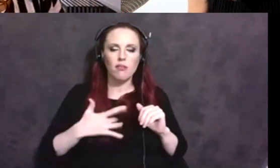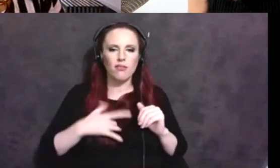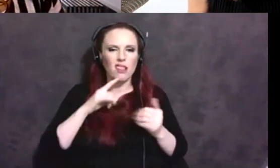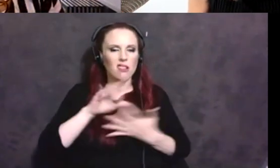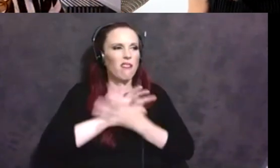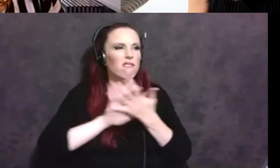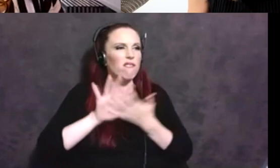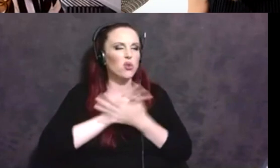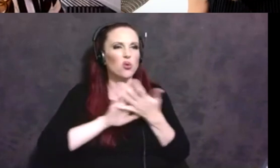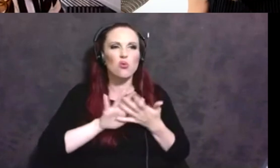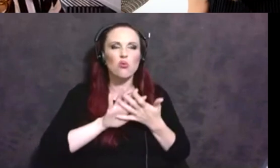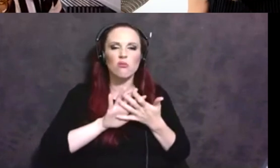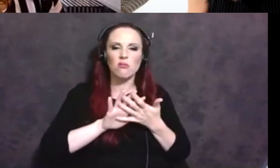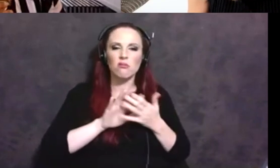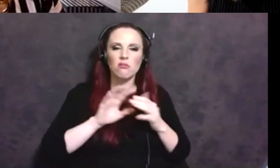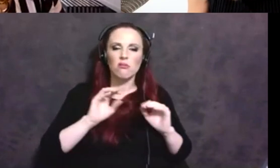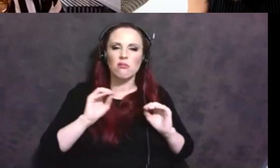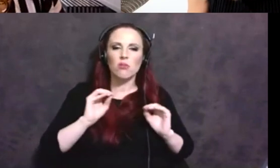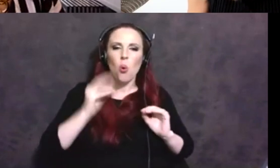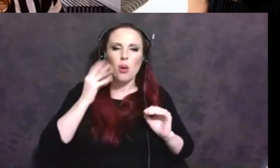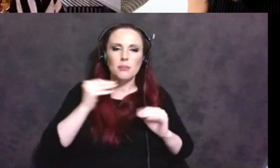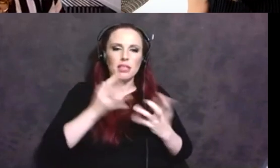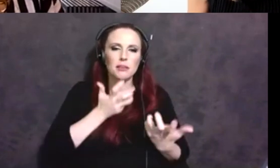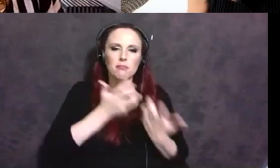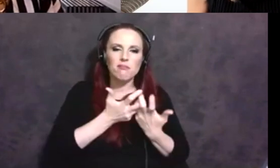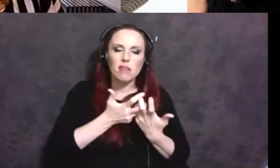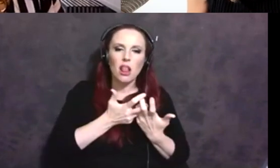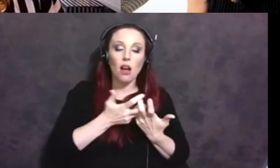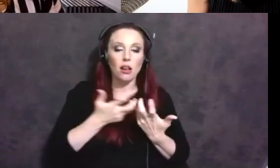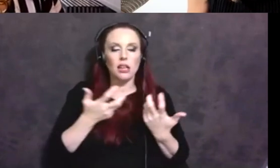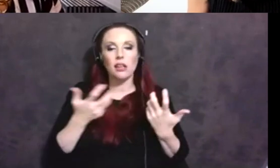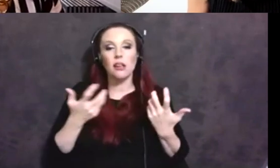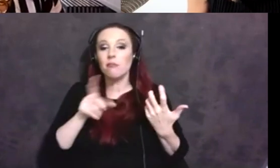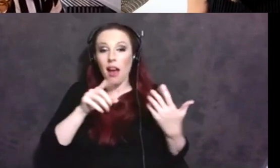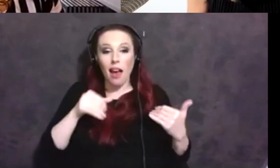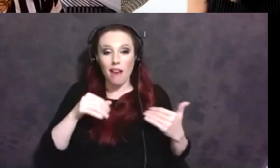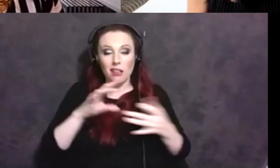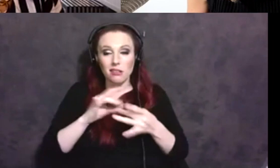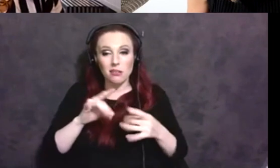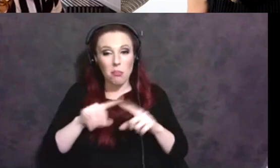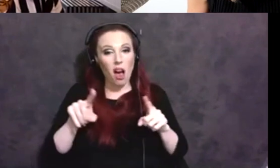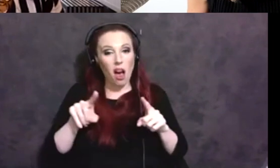it connects and goes back to the racial trauma piece, I mentioned earlier about my story,